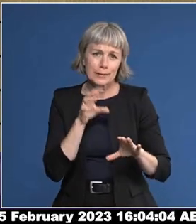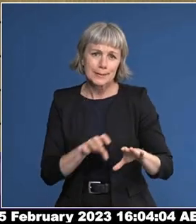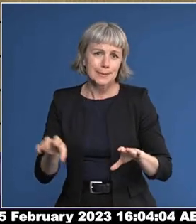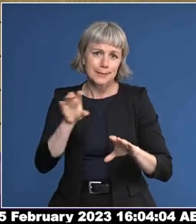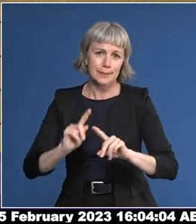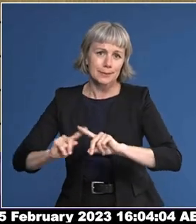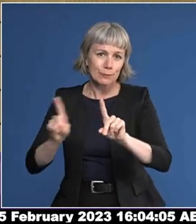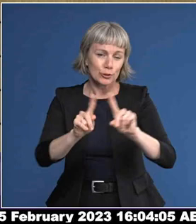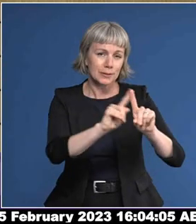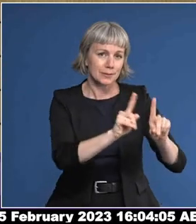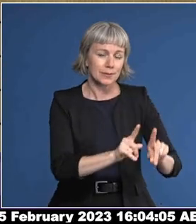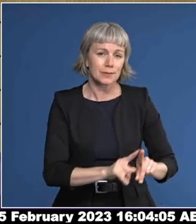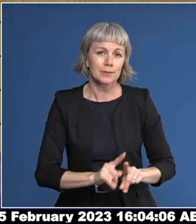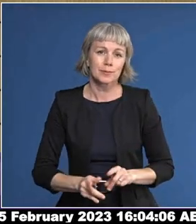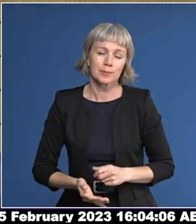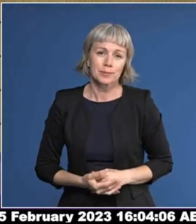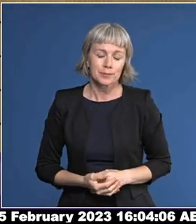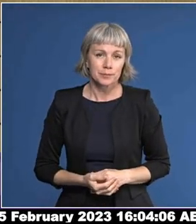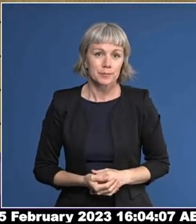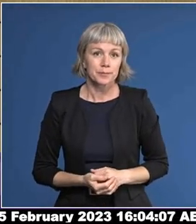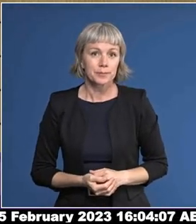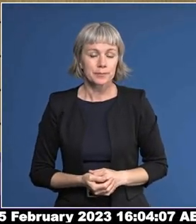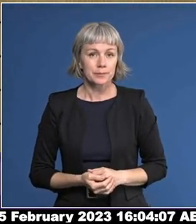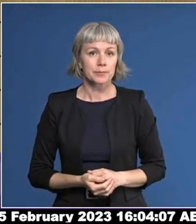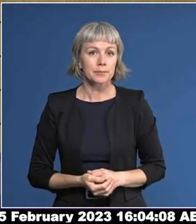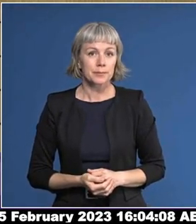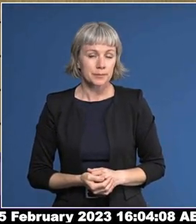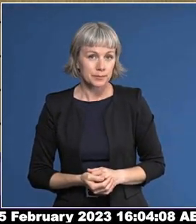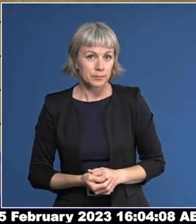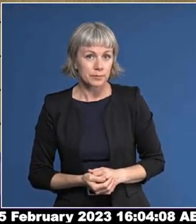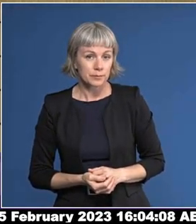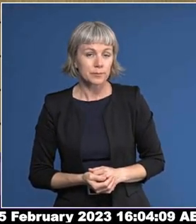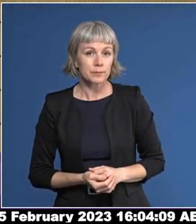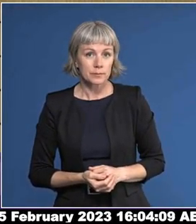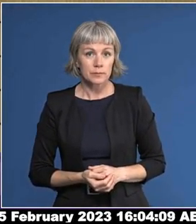I think that the worker screening piece is absolutely essential.